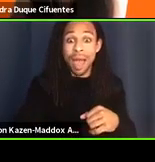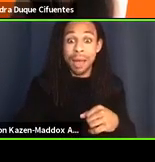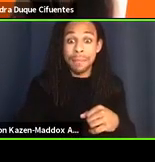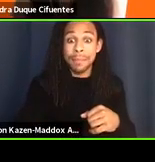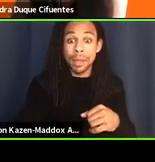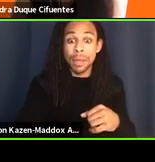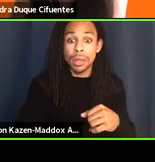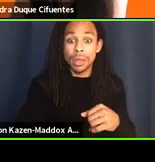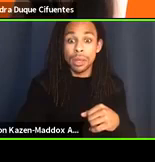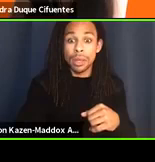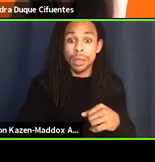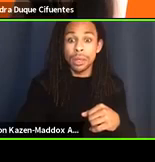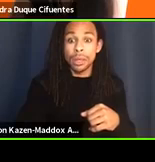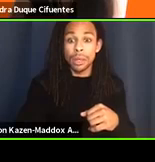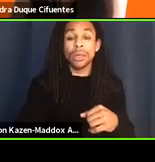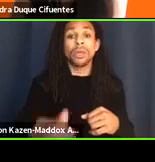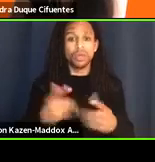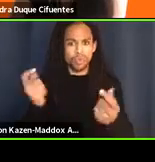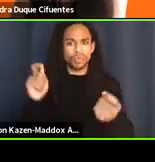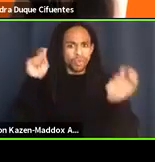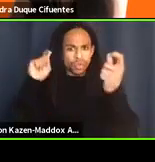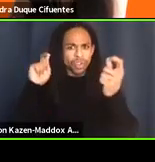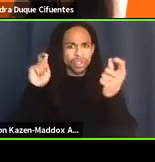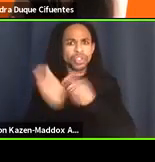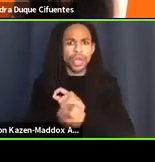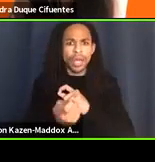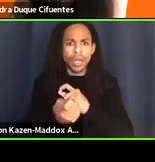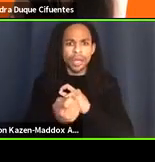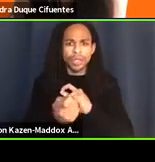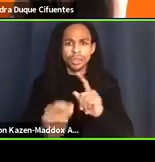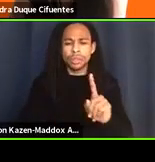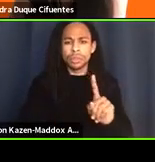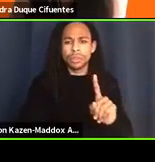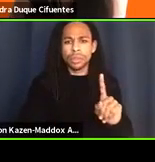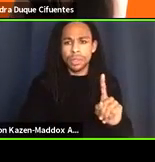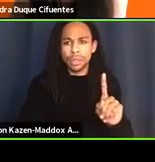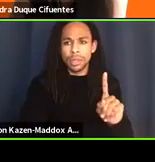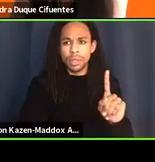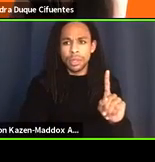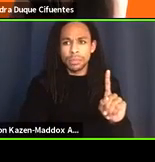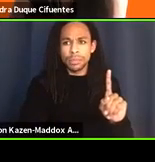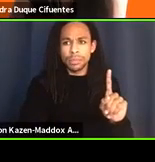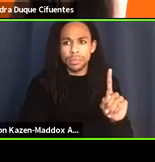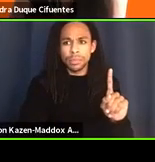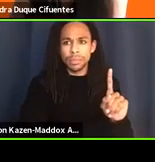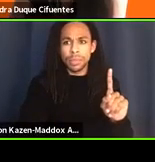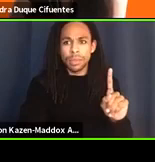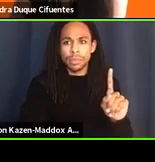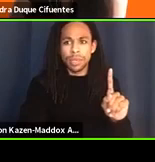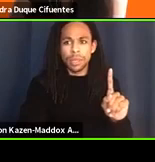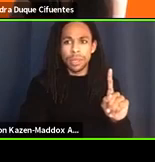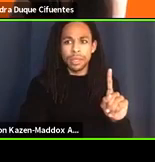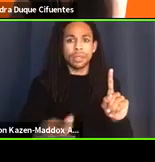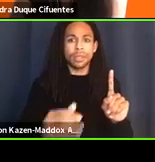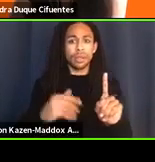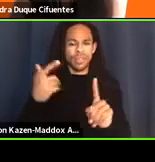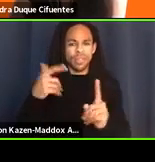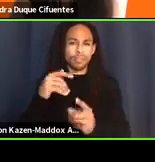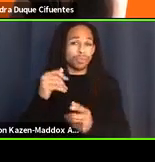we were given a strange gift to step forward and recalibrate everything so people come